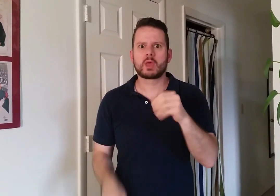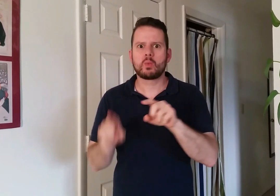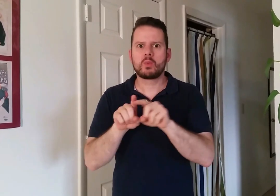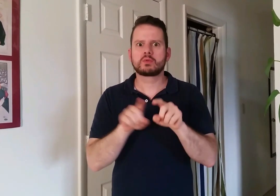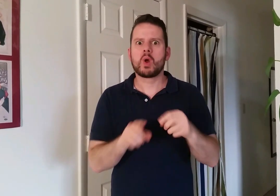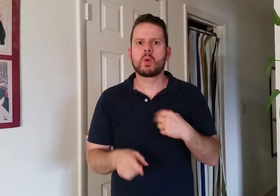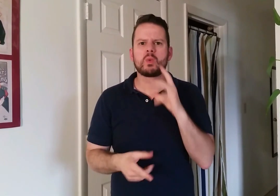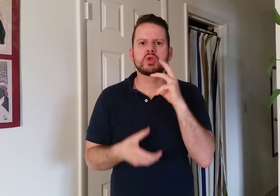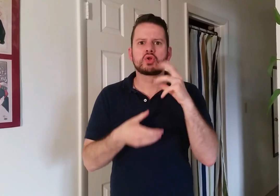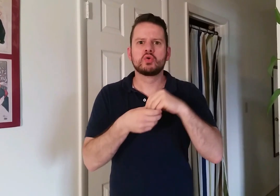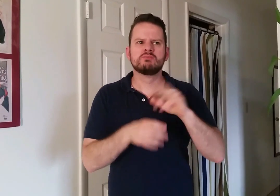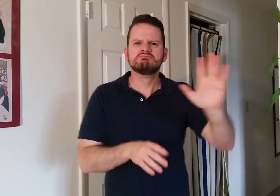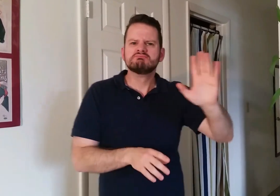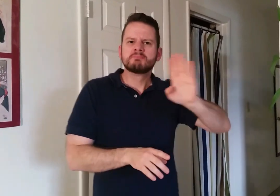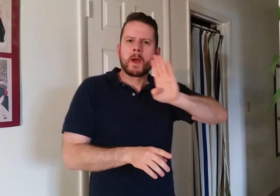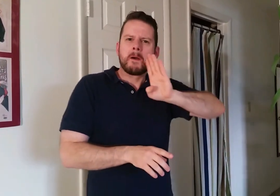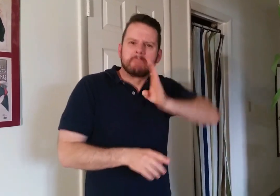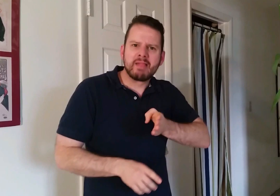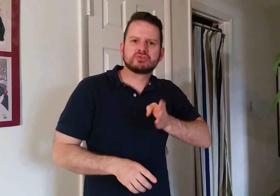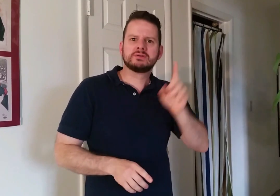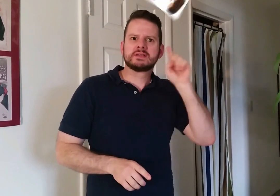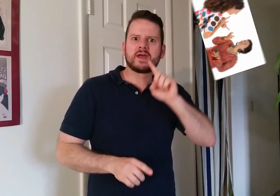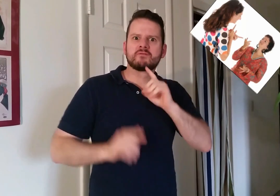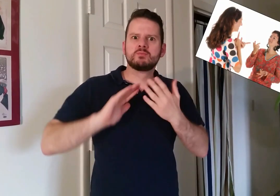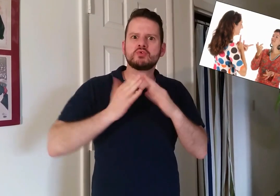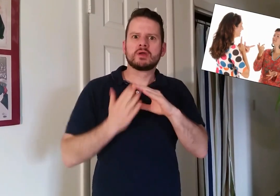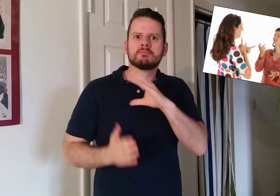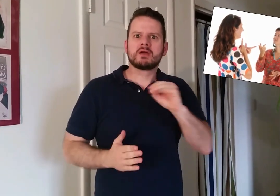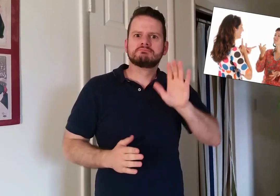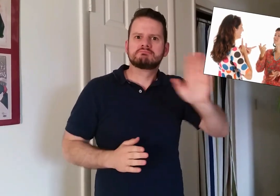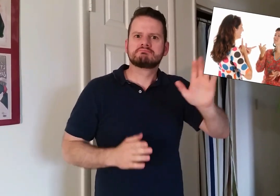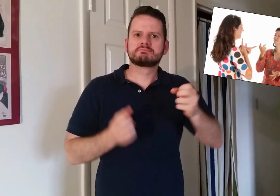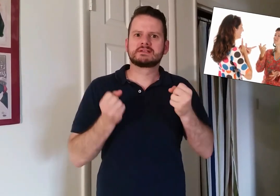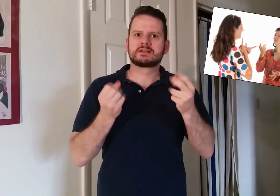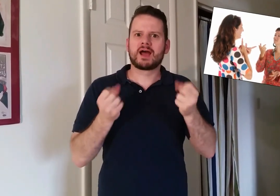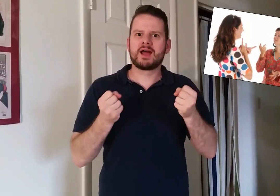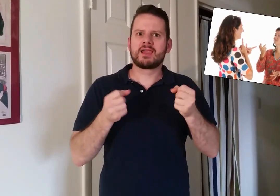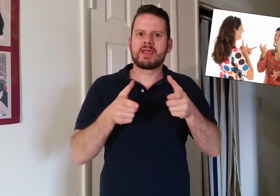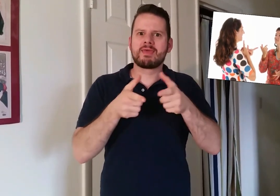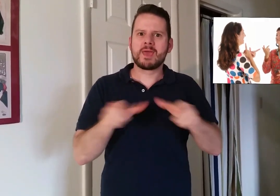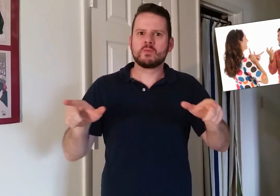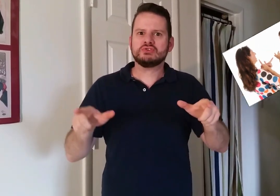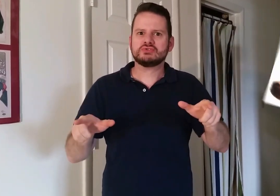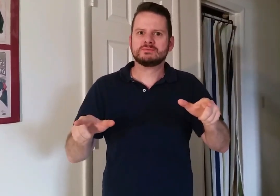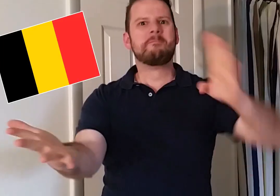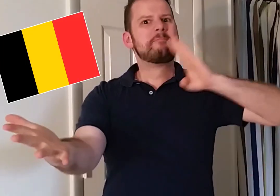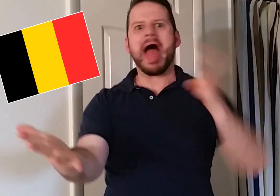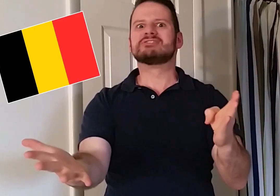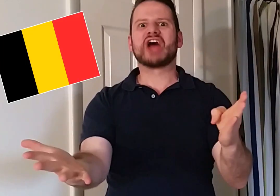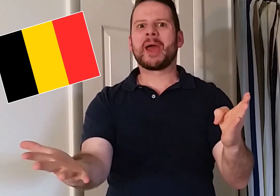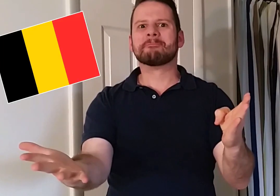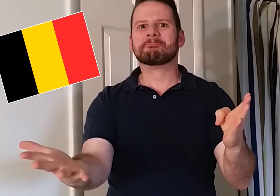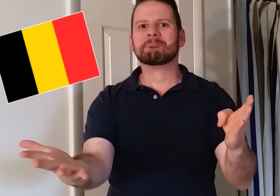and also I will include Belgian deaf community and sign languages. Belgium!